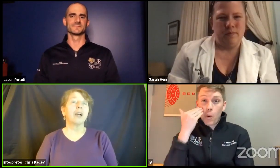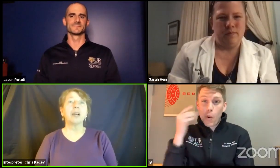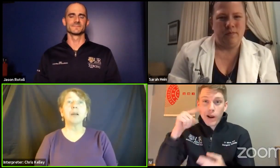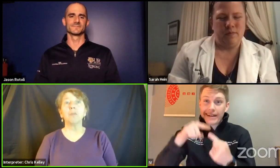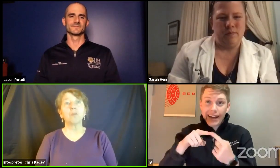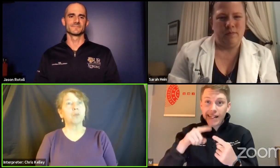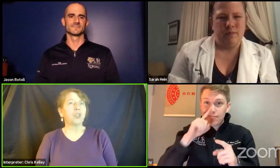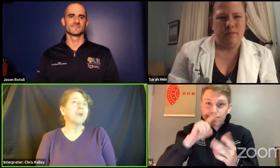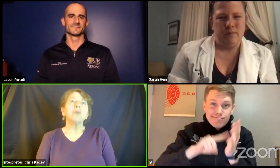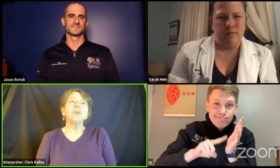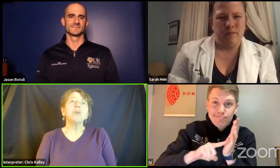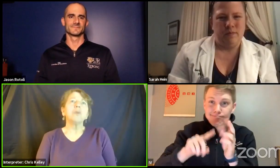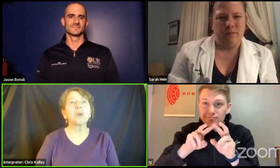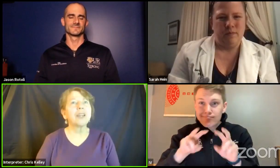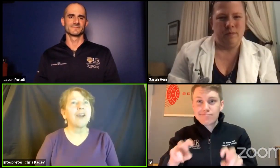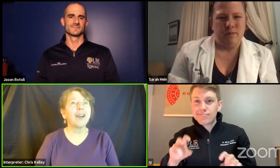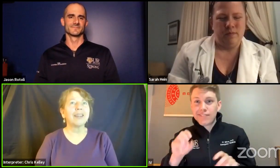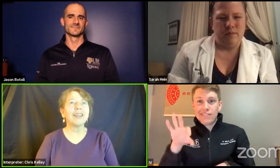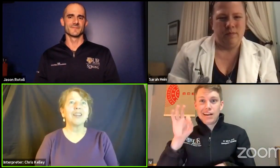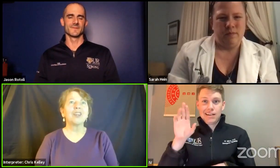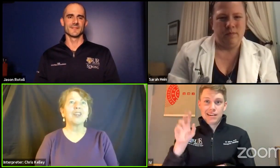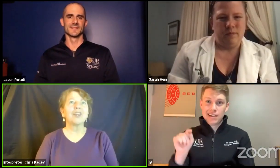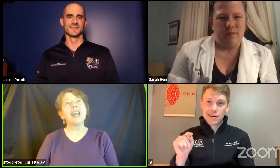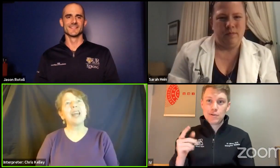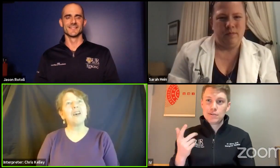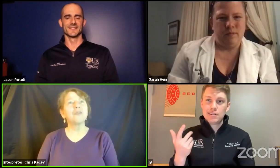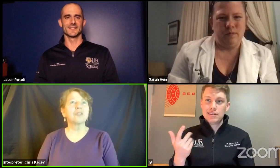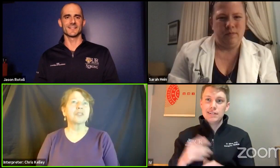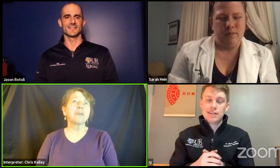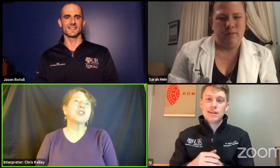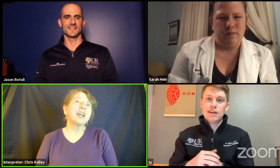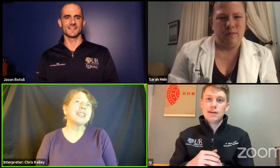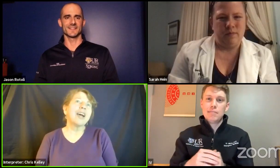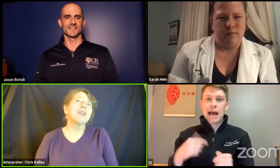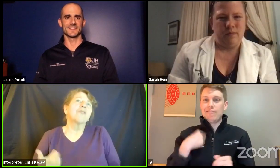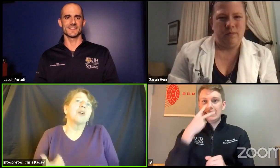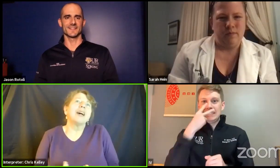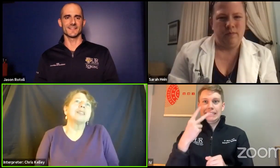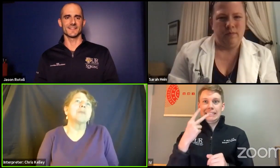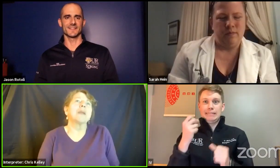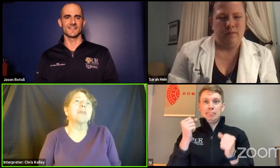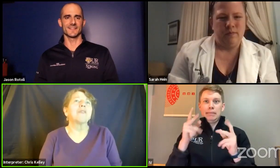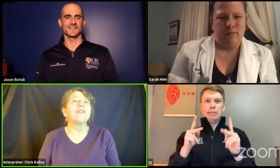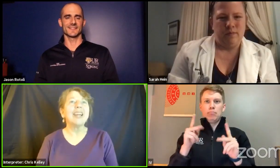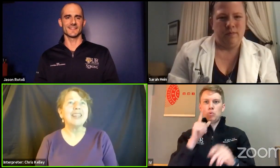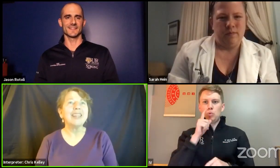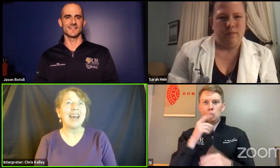ailment might be. It's important that you went right away to the emergency